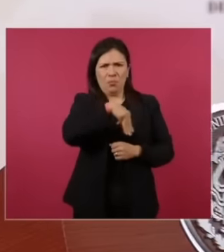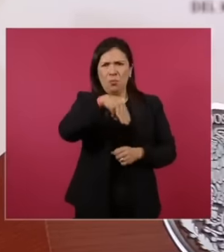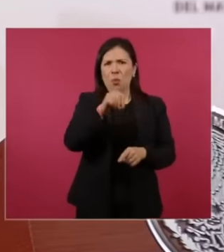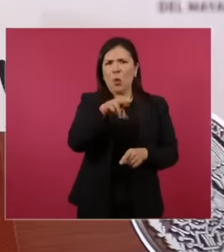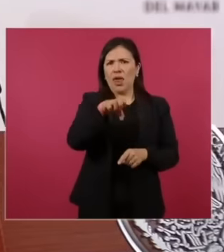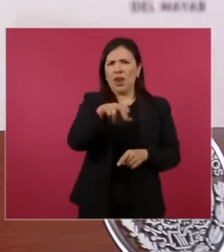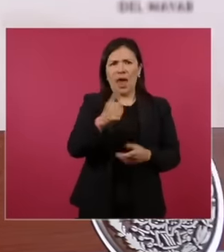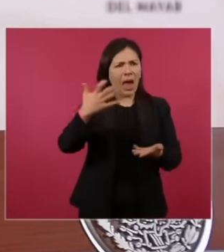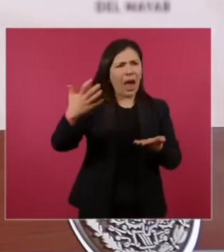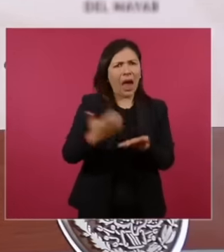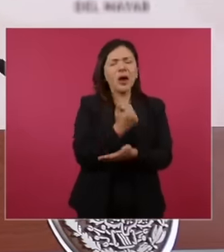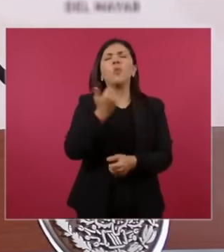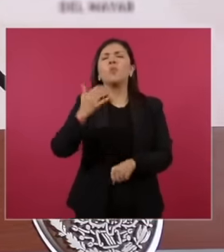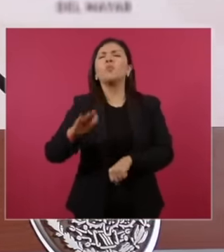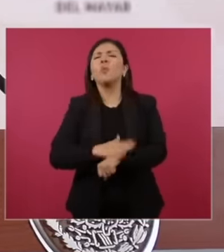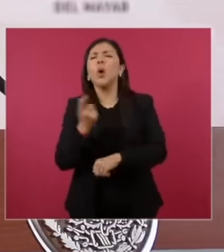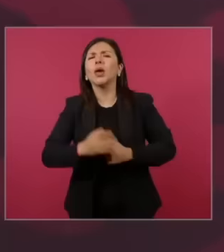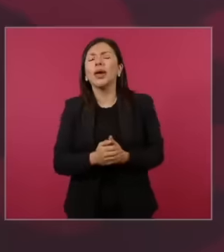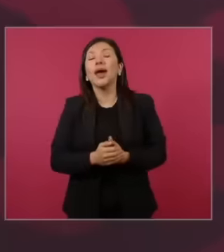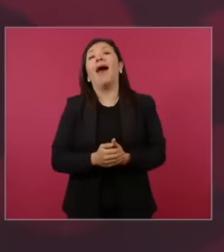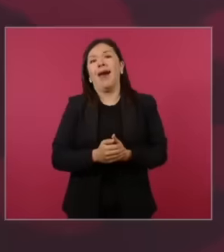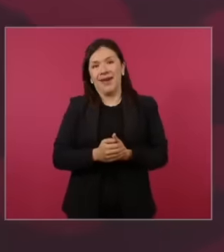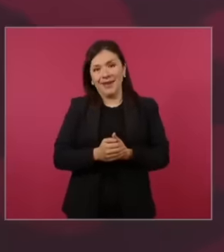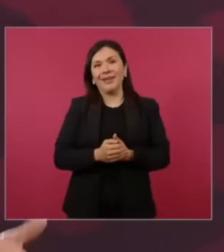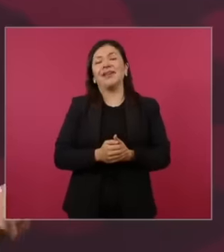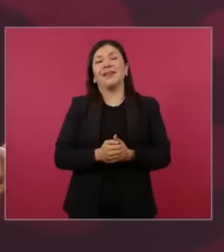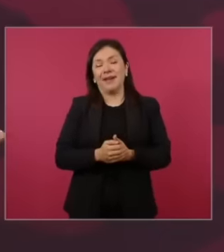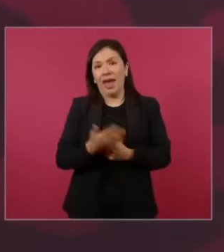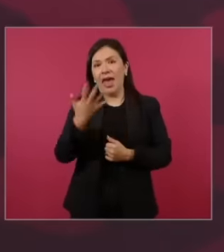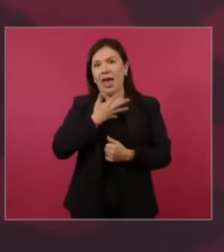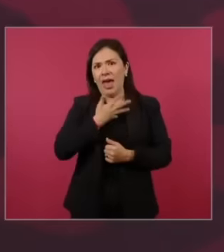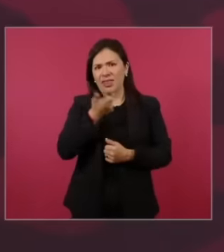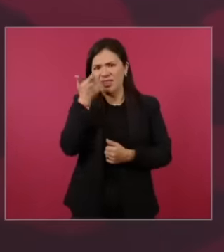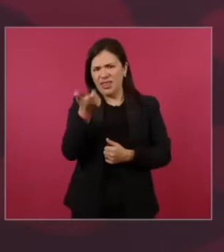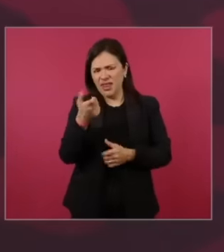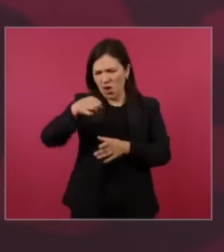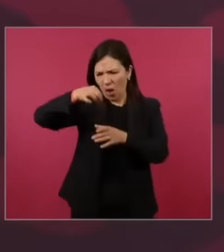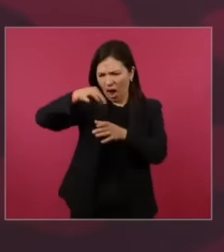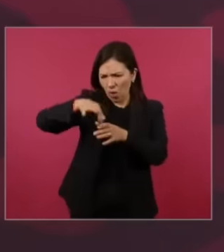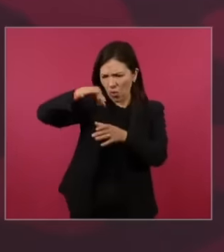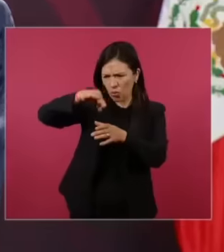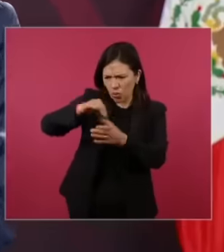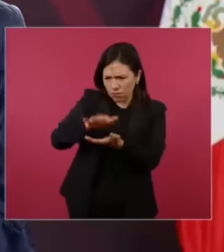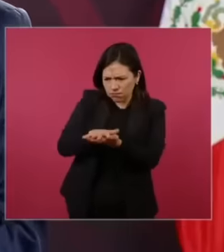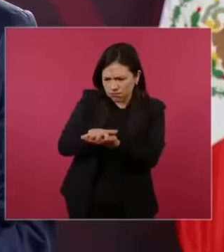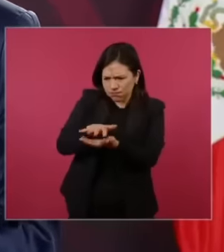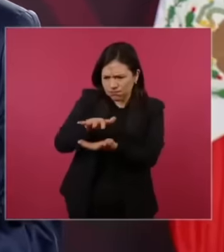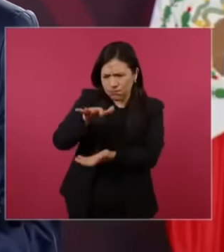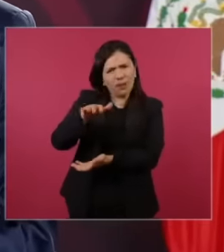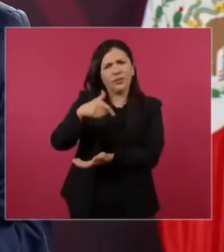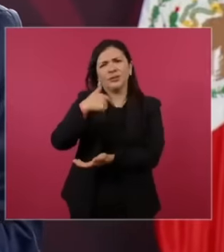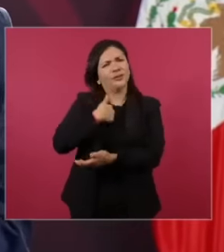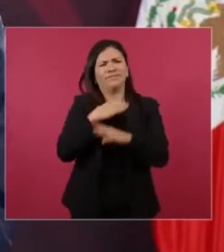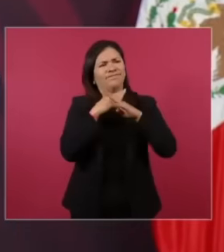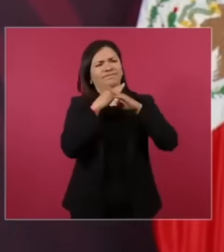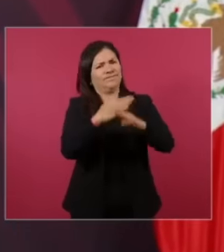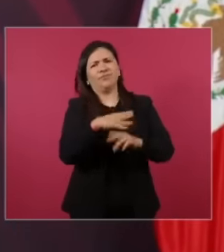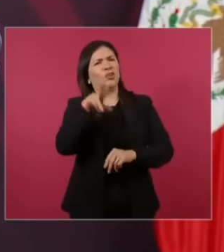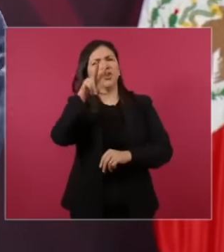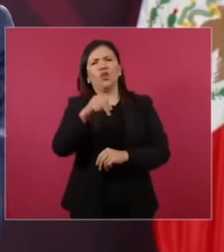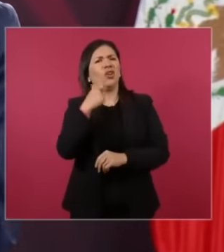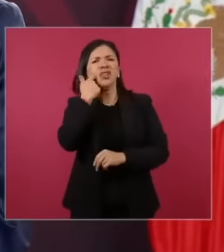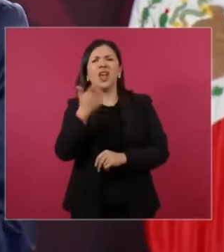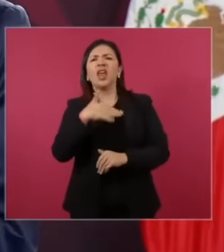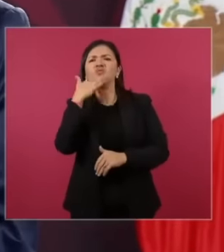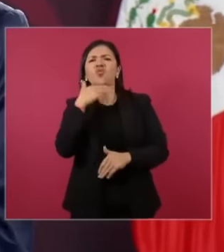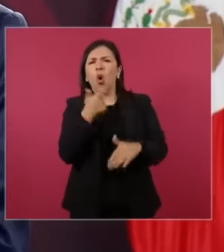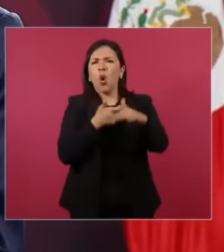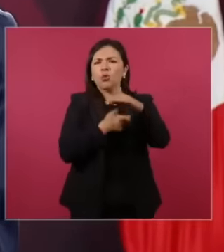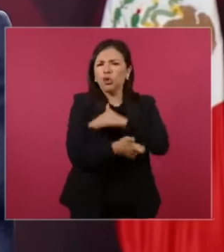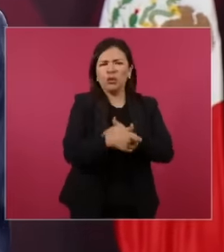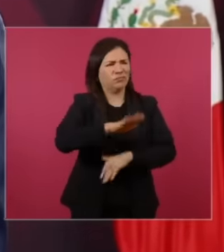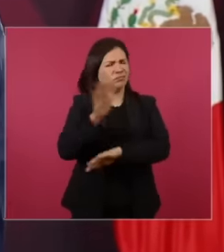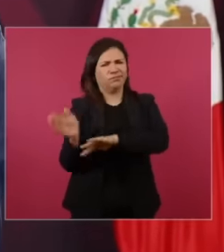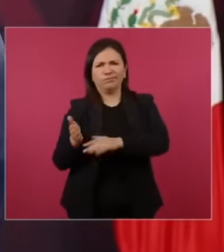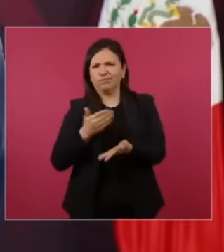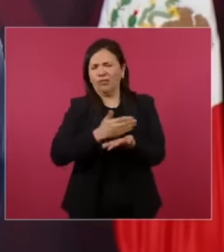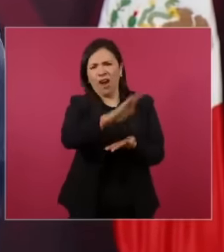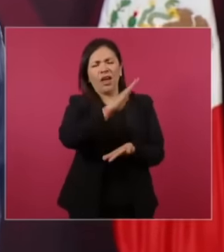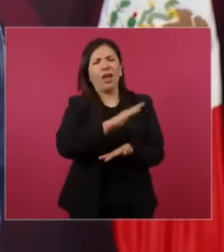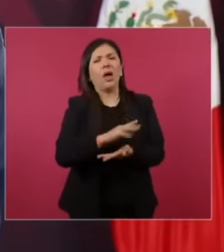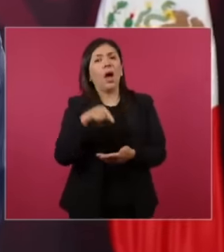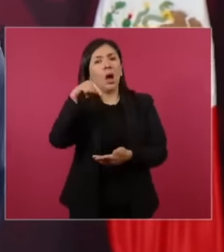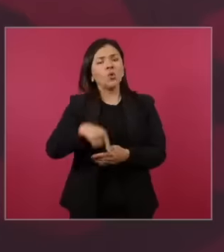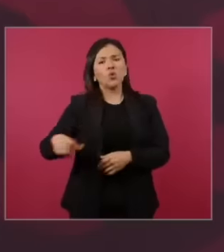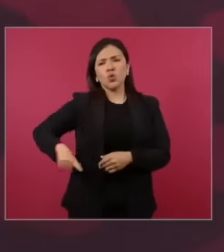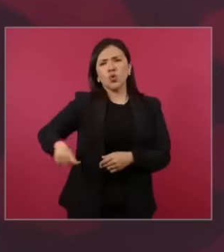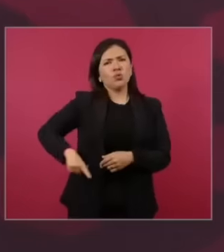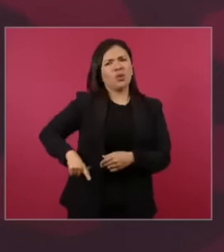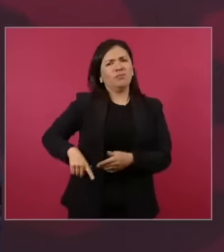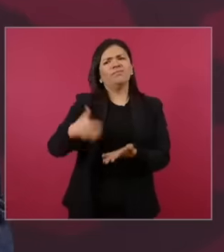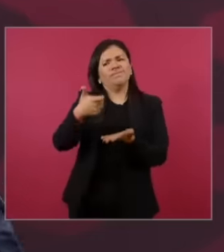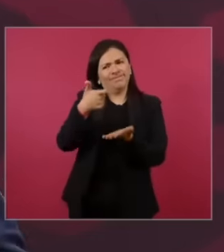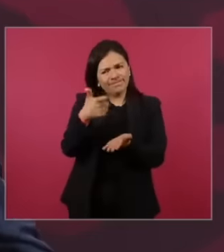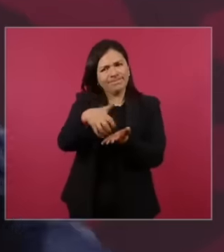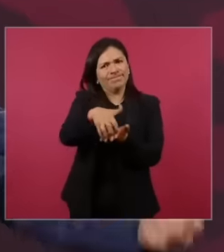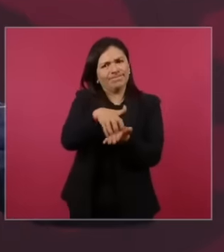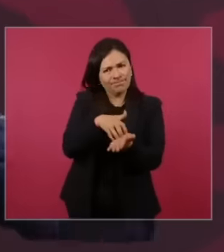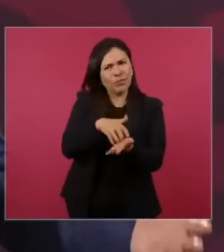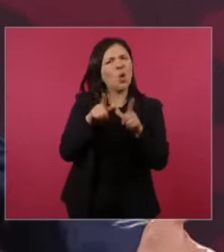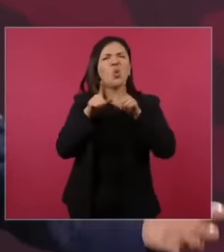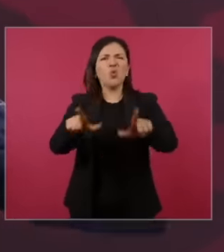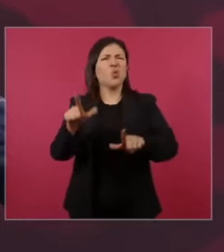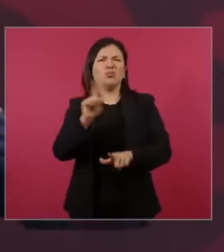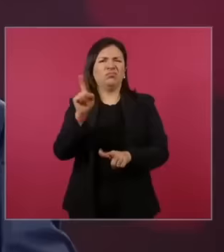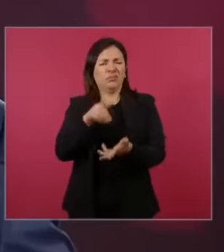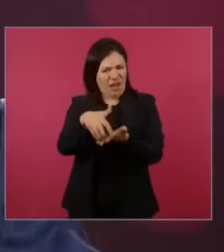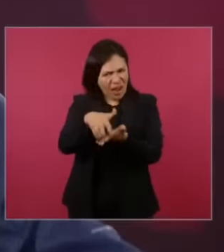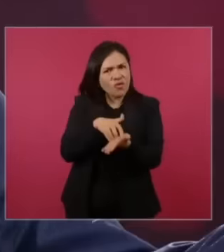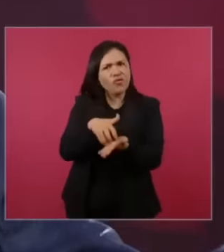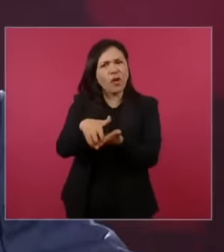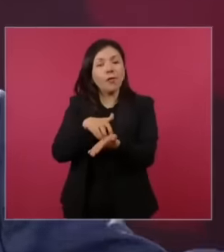savings are for not allowing corruption for not having a government with luxuries they allowed